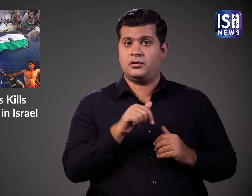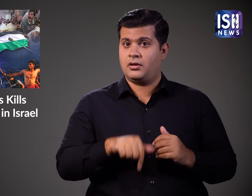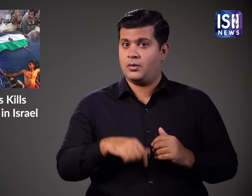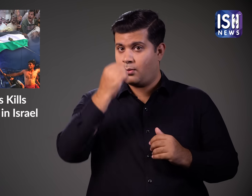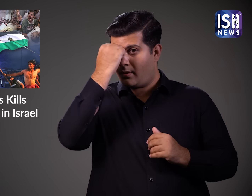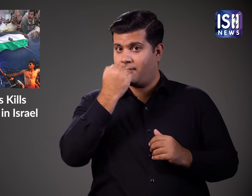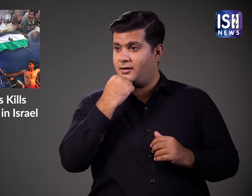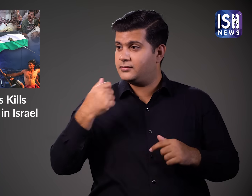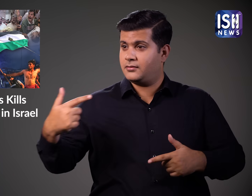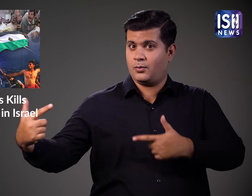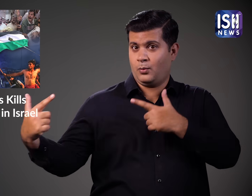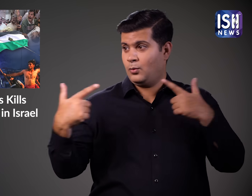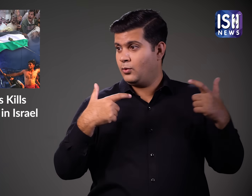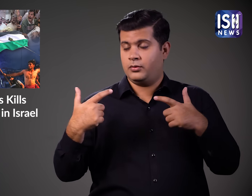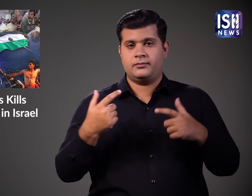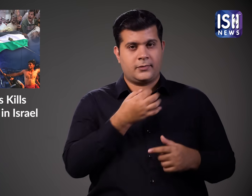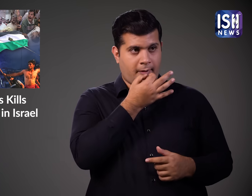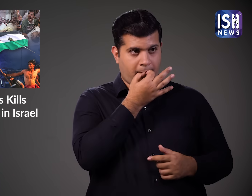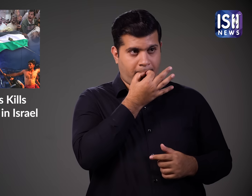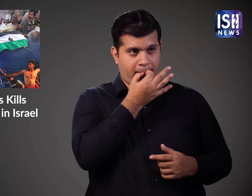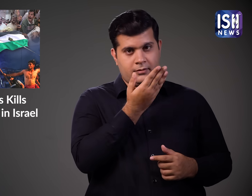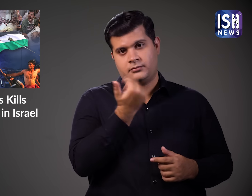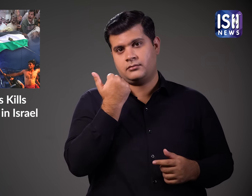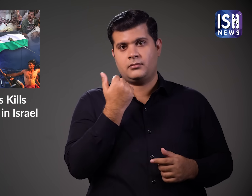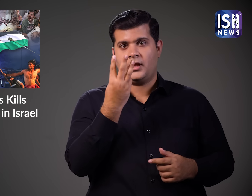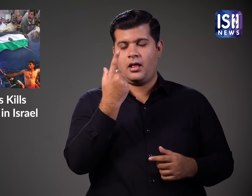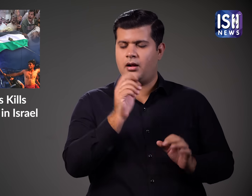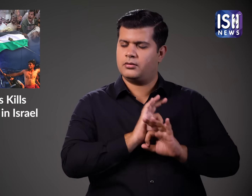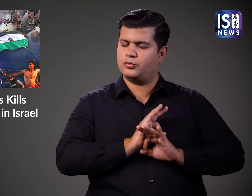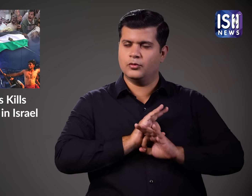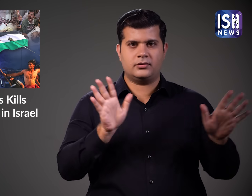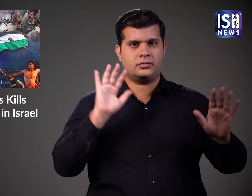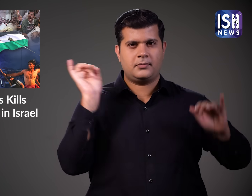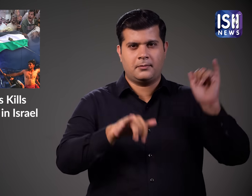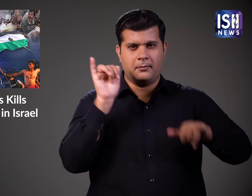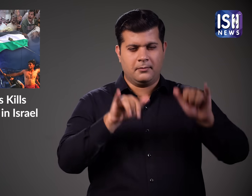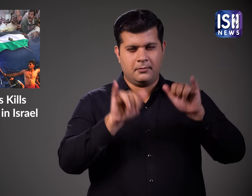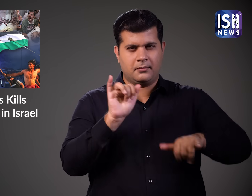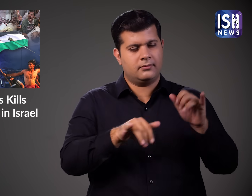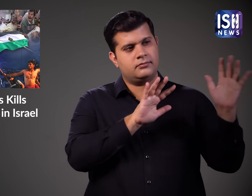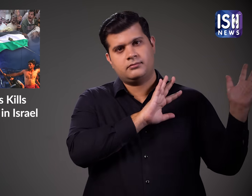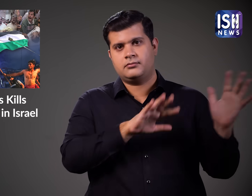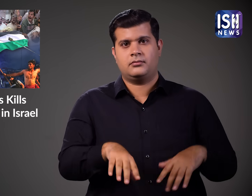Israel has sent flights to bring home the reserved military force members to help its retaliation against Hamas.